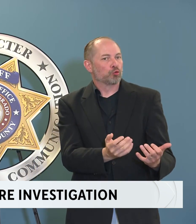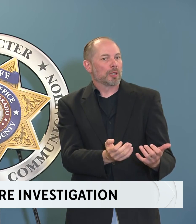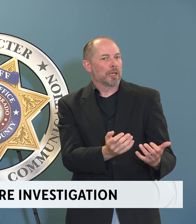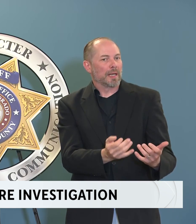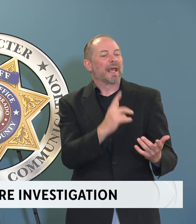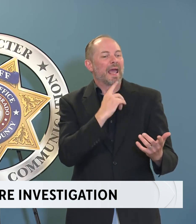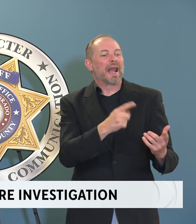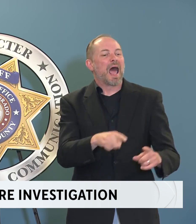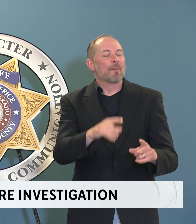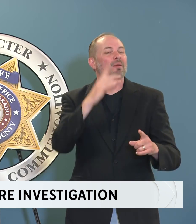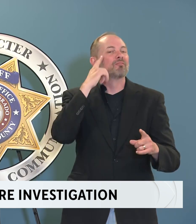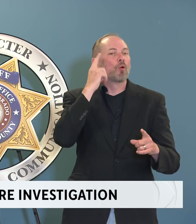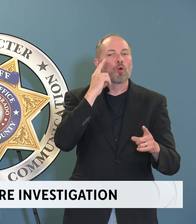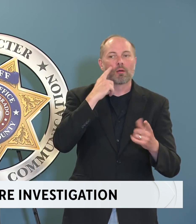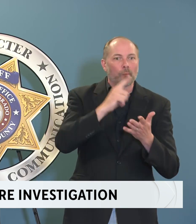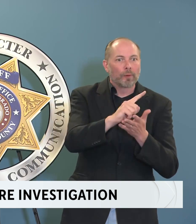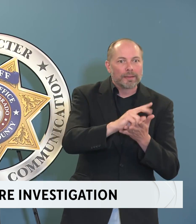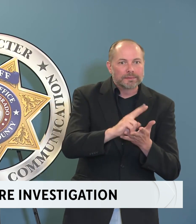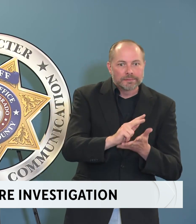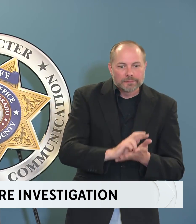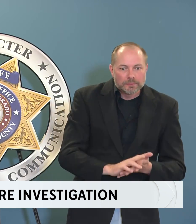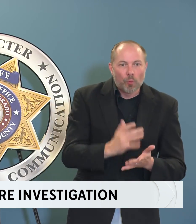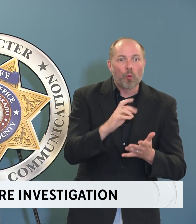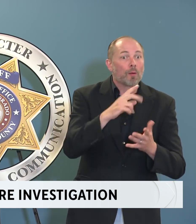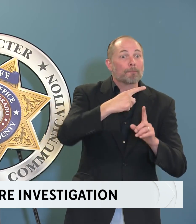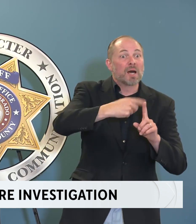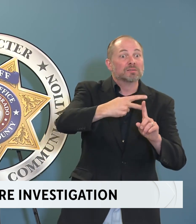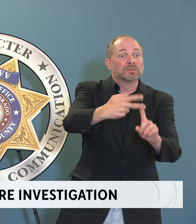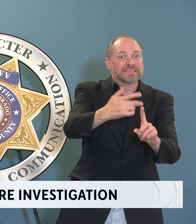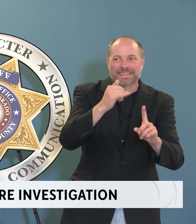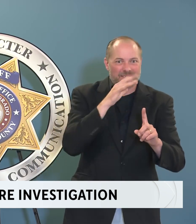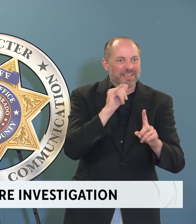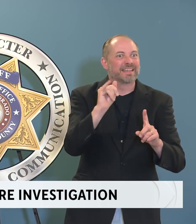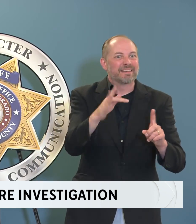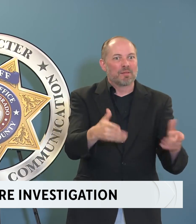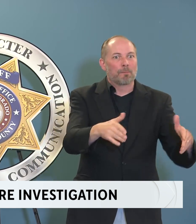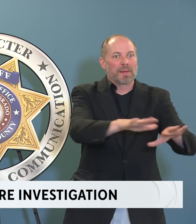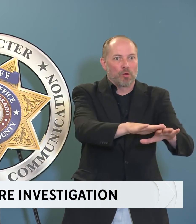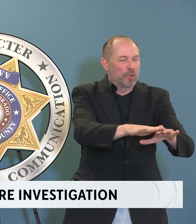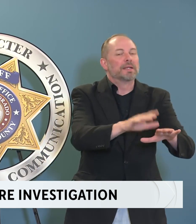LABORATORY AND LEARNED THAT UNDER THE RIGHT CONDITIONS,